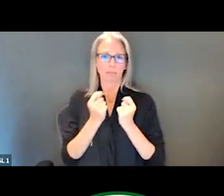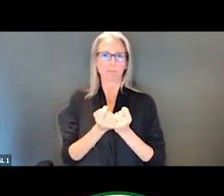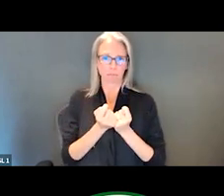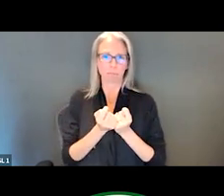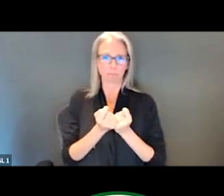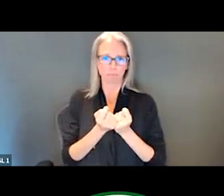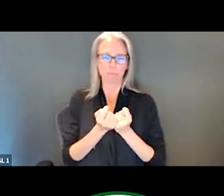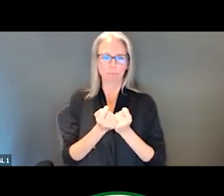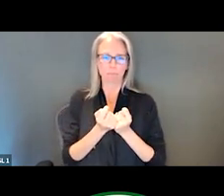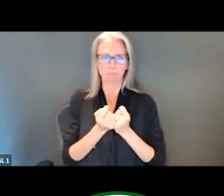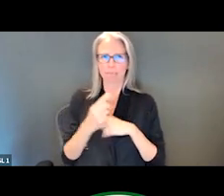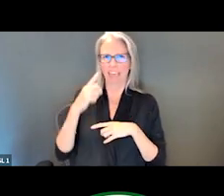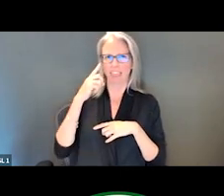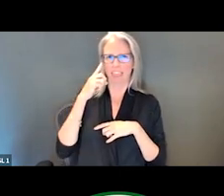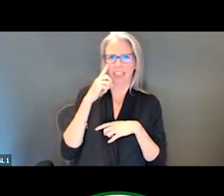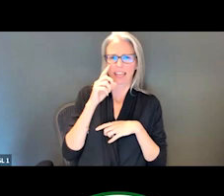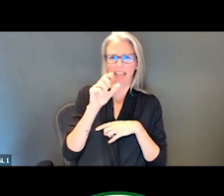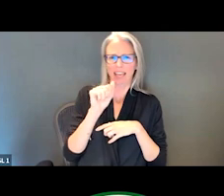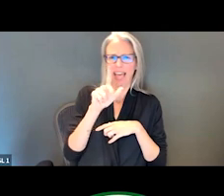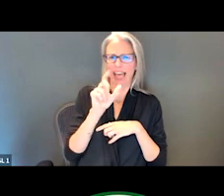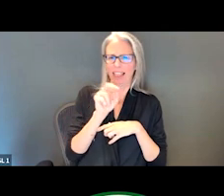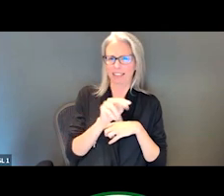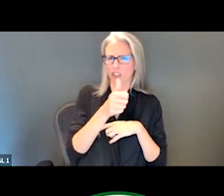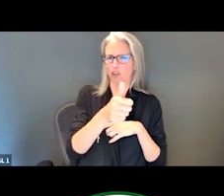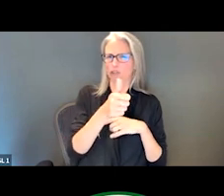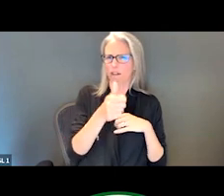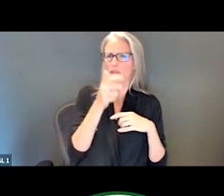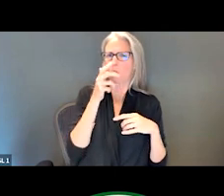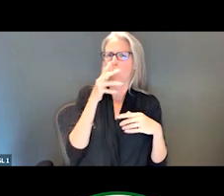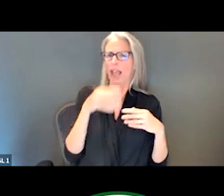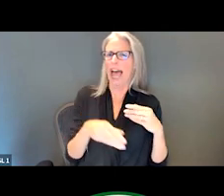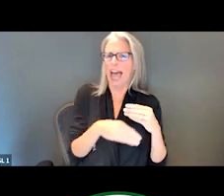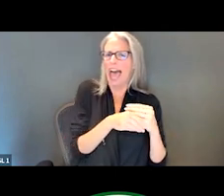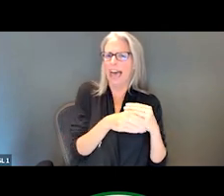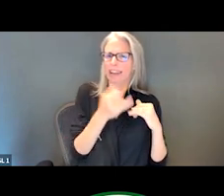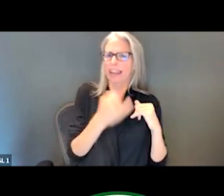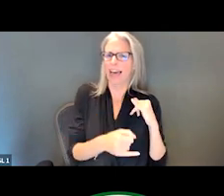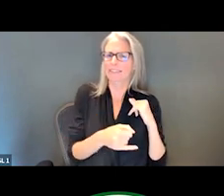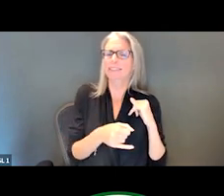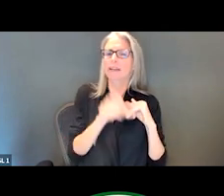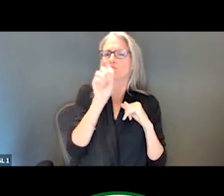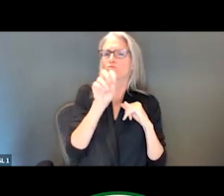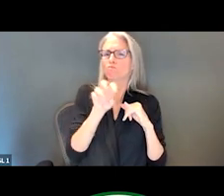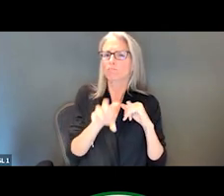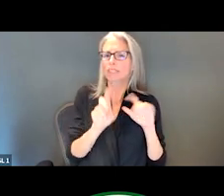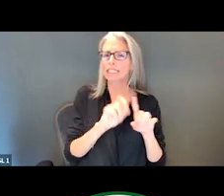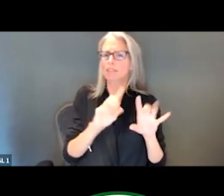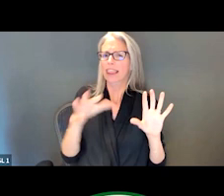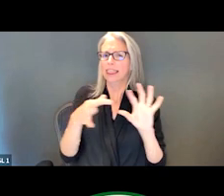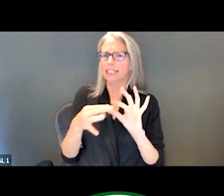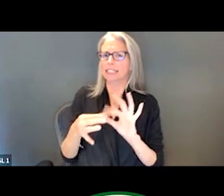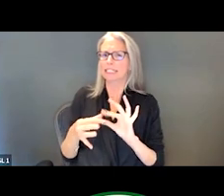To where you, where you can. Make your suggestions will be provided at that time.